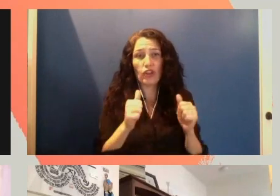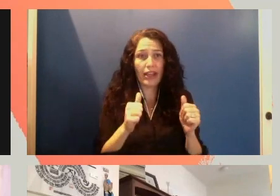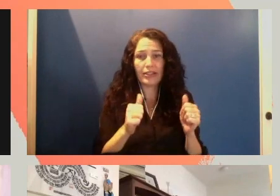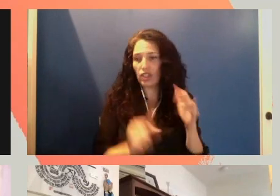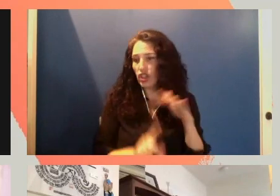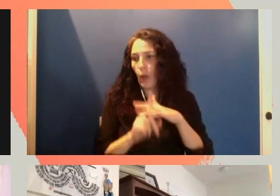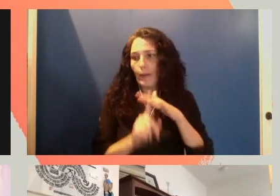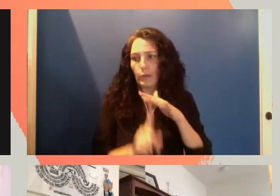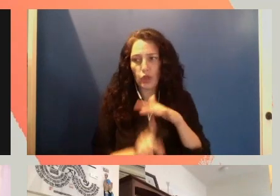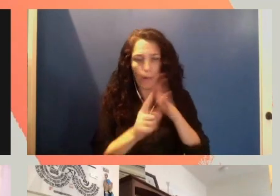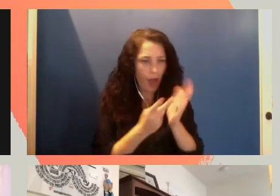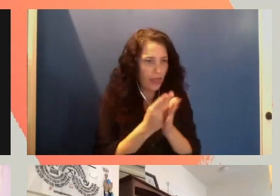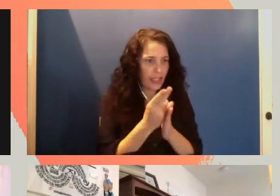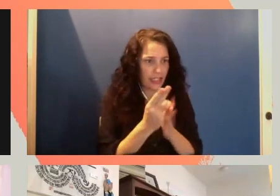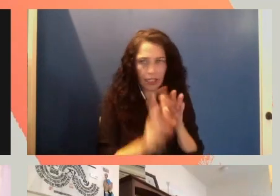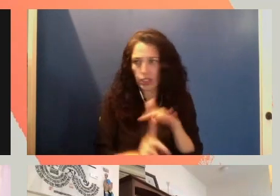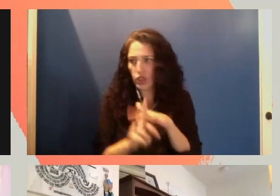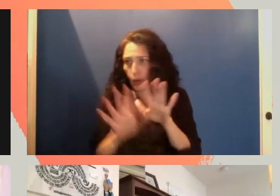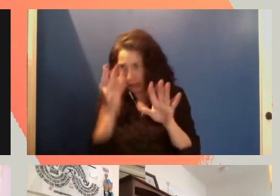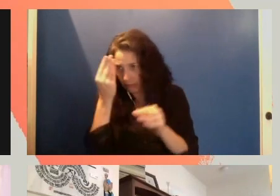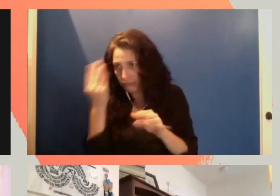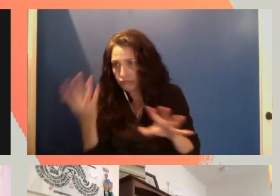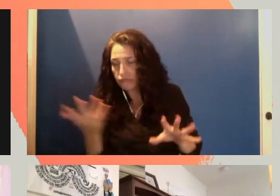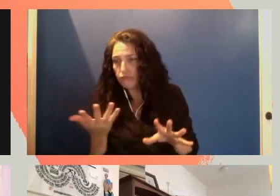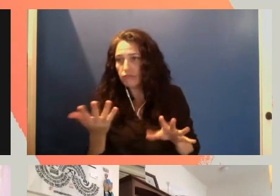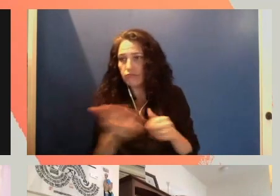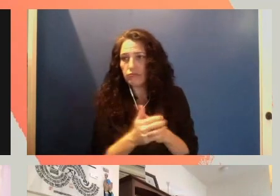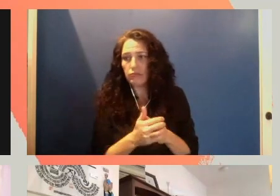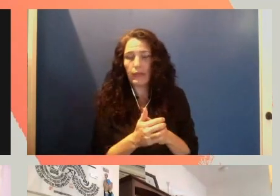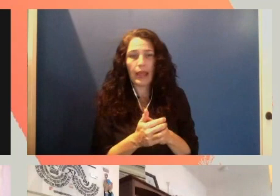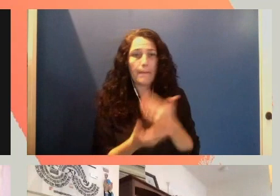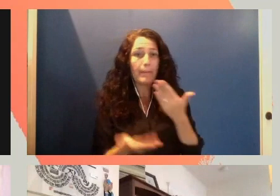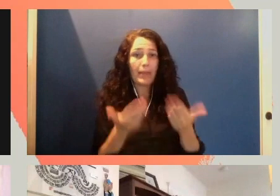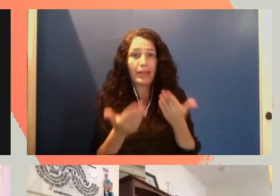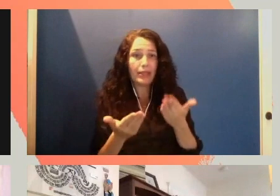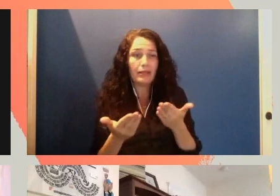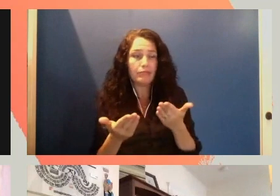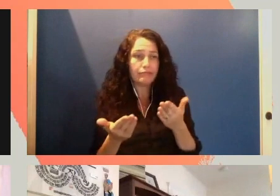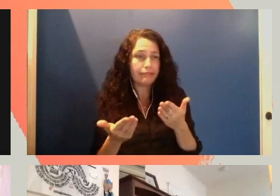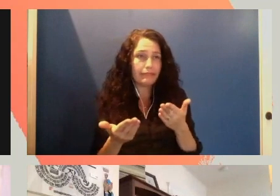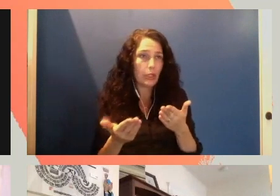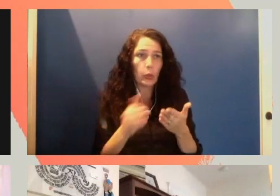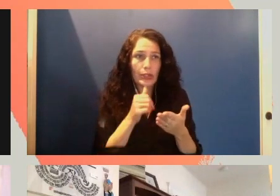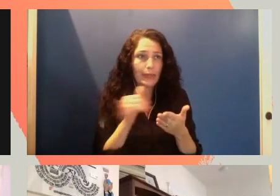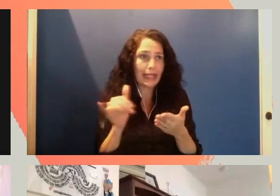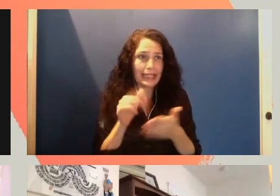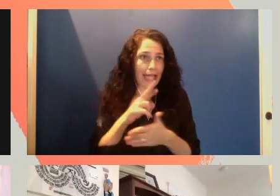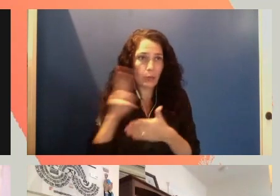that may not result in what I needed it to in order to complete the film.